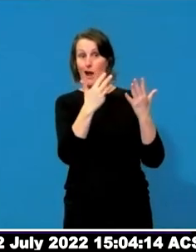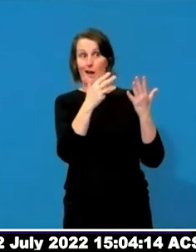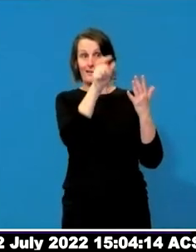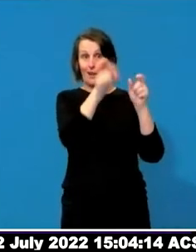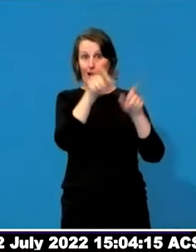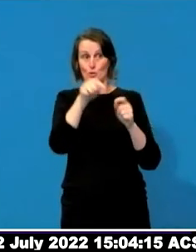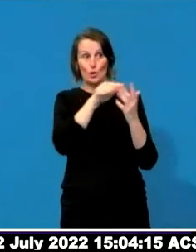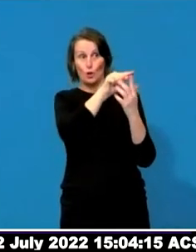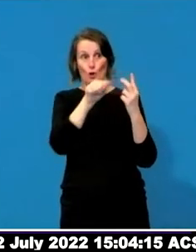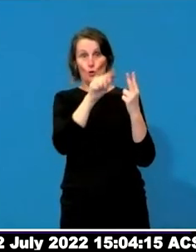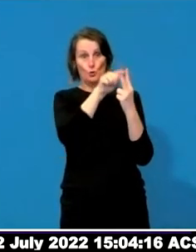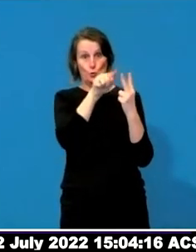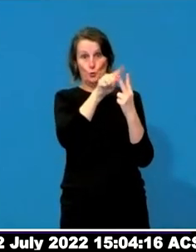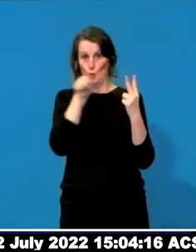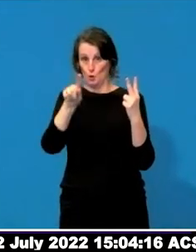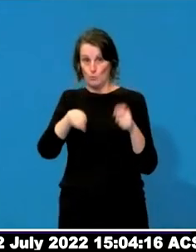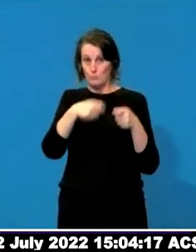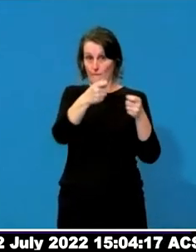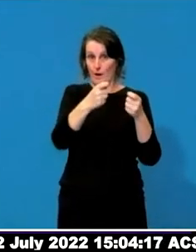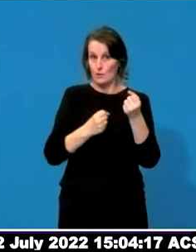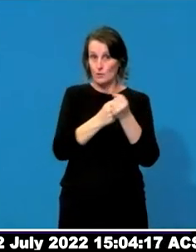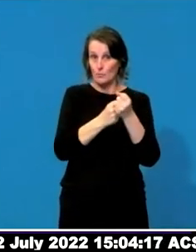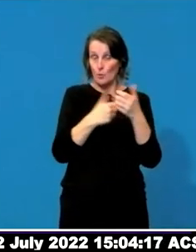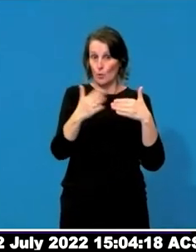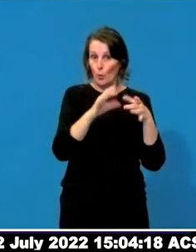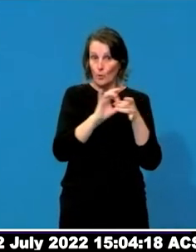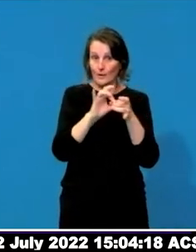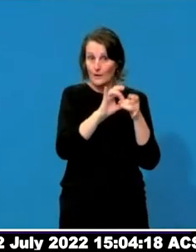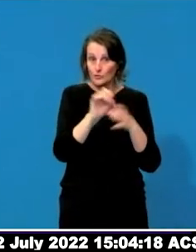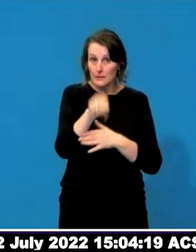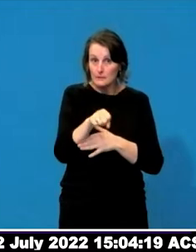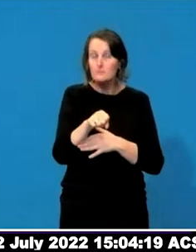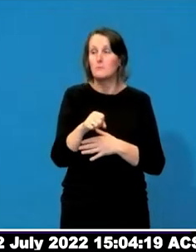Possibly, yes. That could be right? Commissioner, what we will do in due course